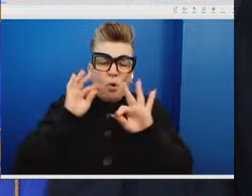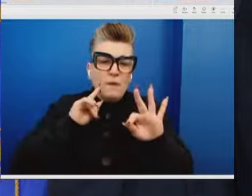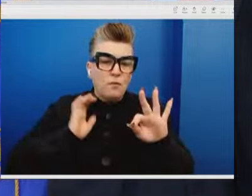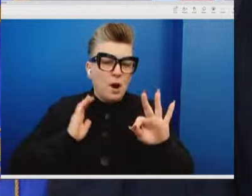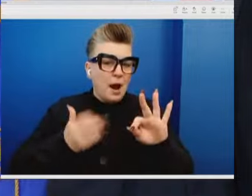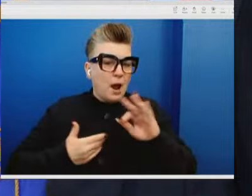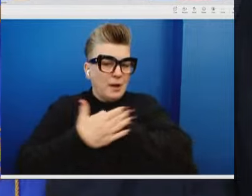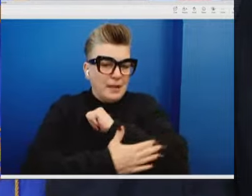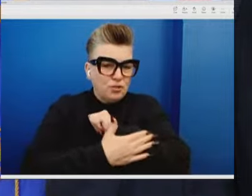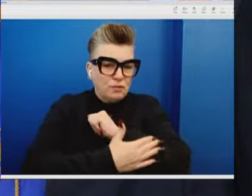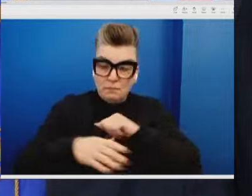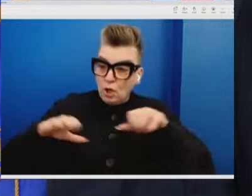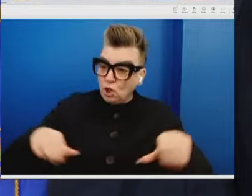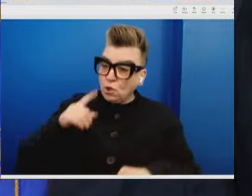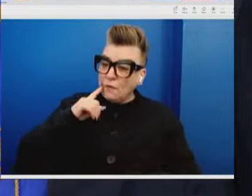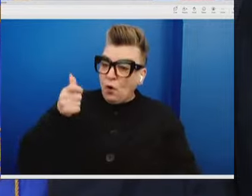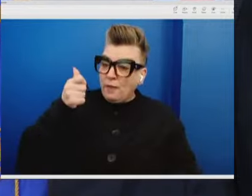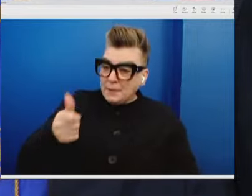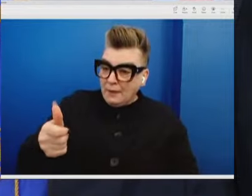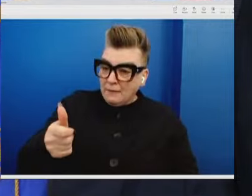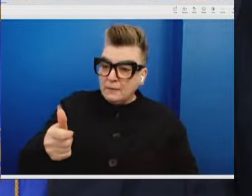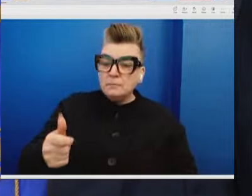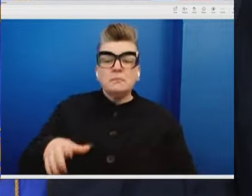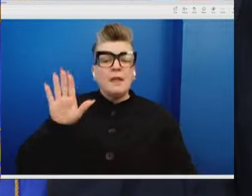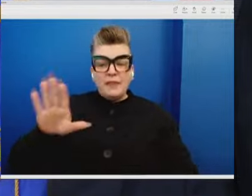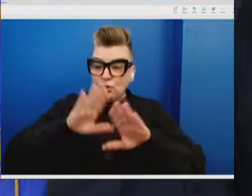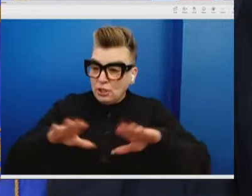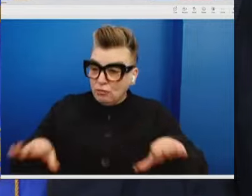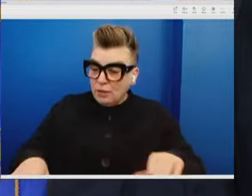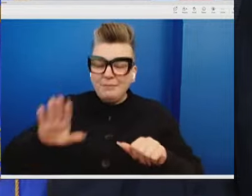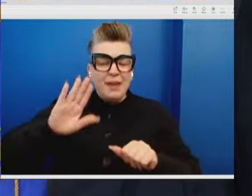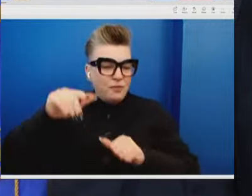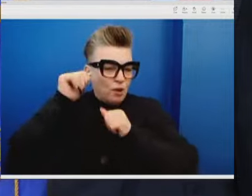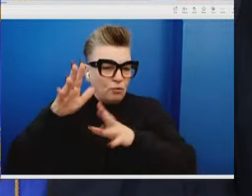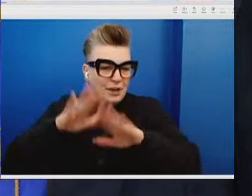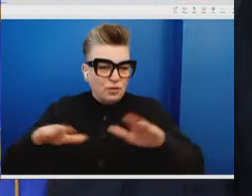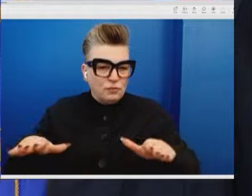and their grandchildren. We no longer will have generational poverty if we get this right.